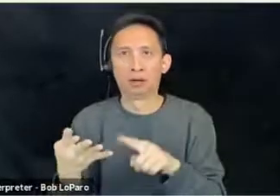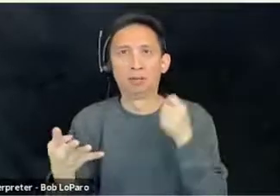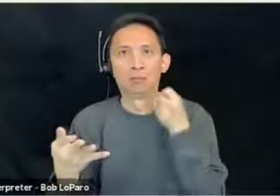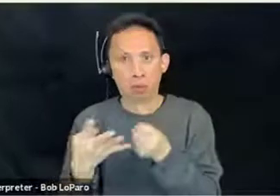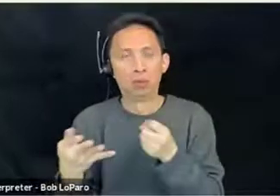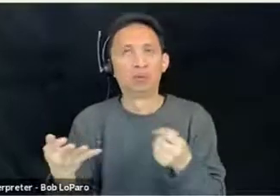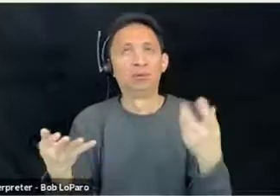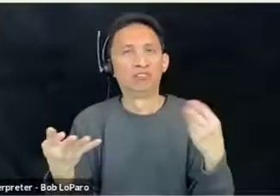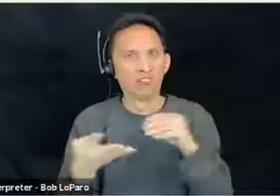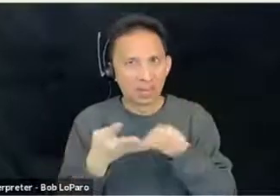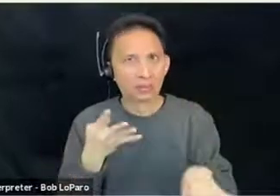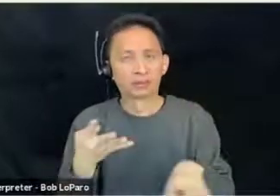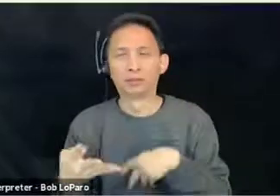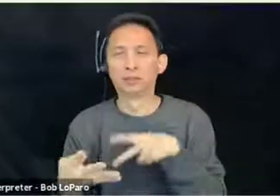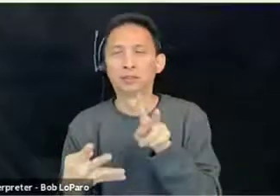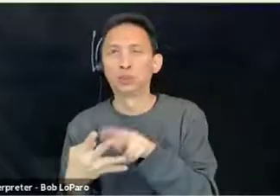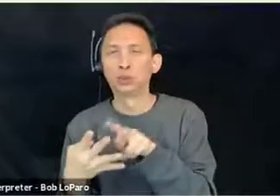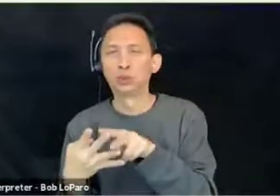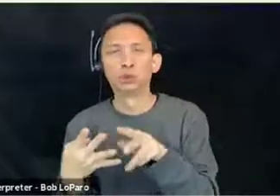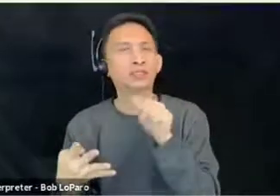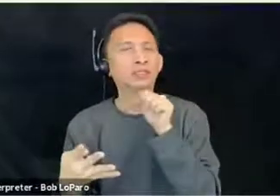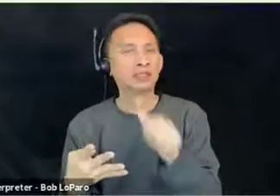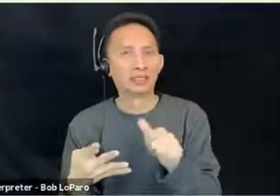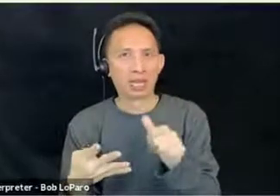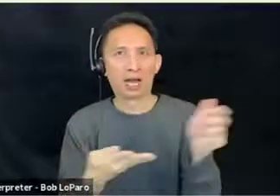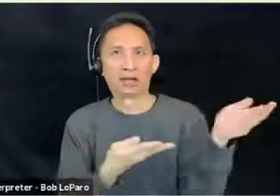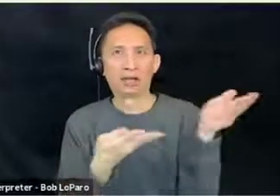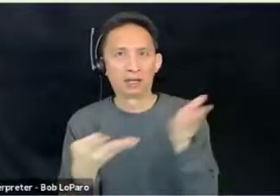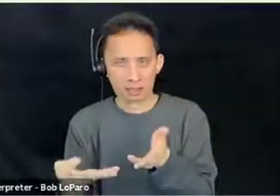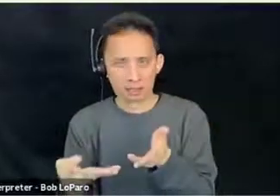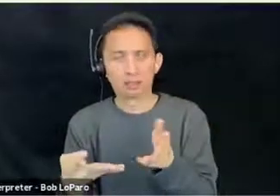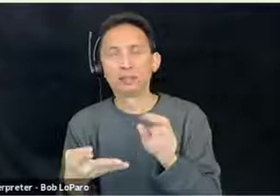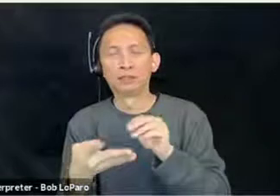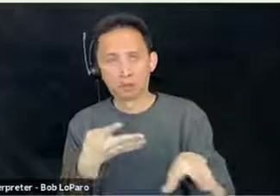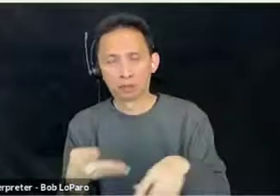two children non-carrier, two children that are carriers,